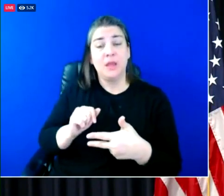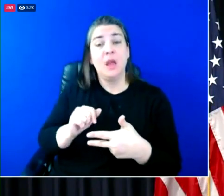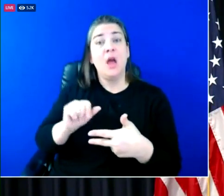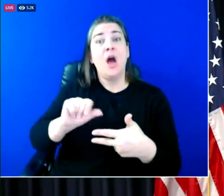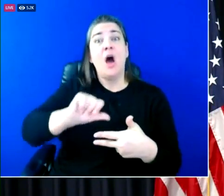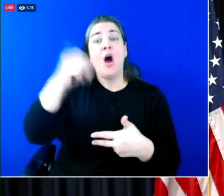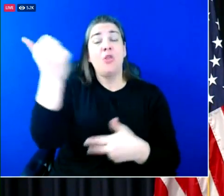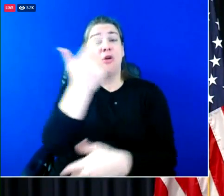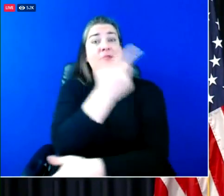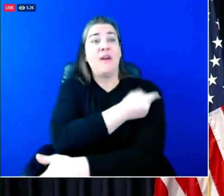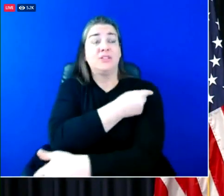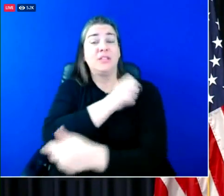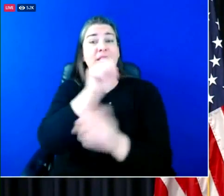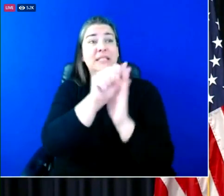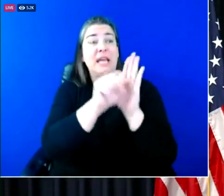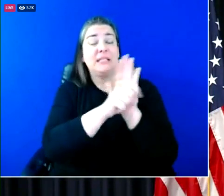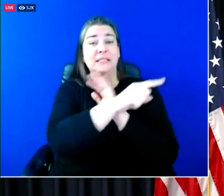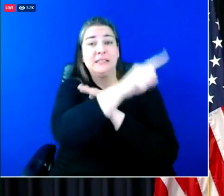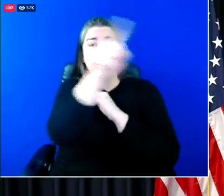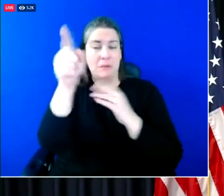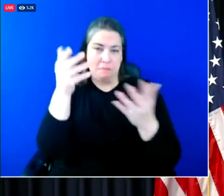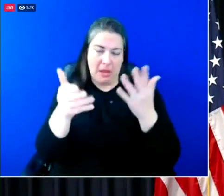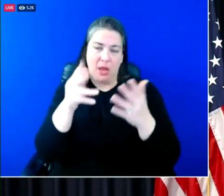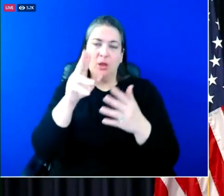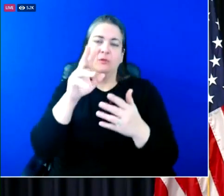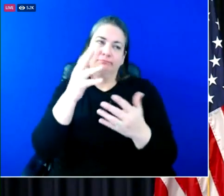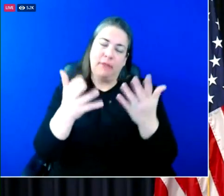reschedule appointments if needed. If you have an appointment scheduled for